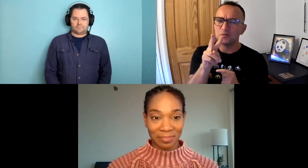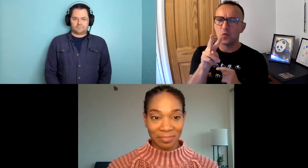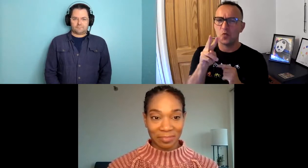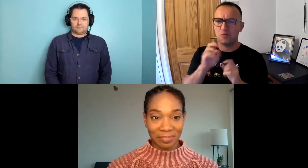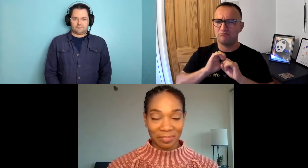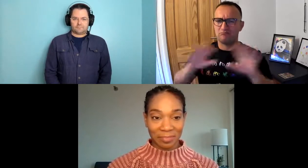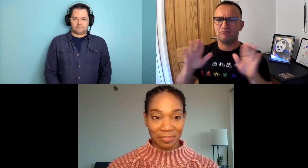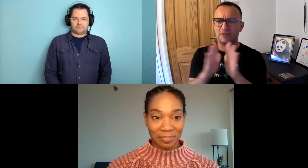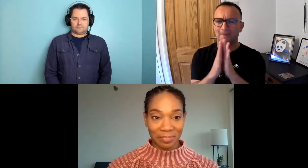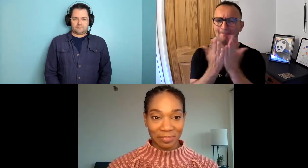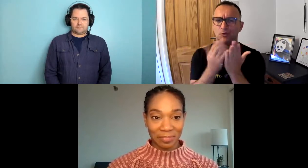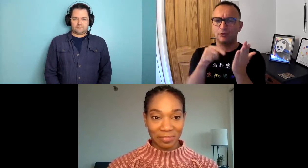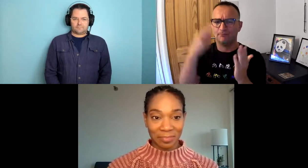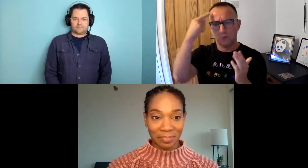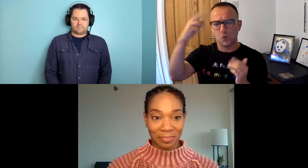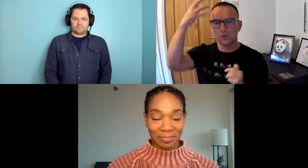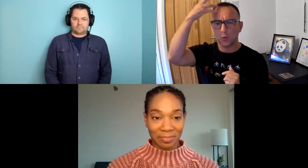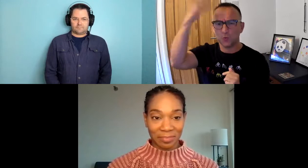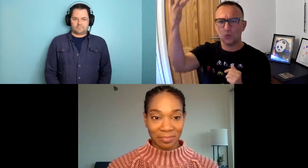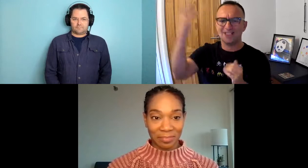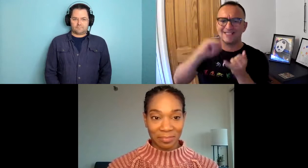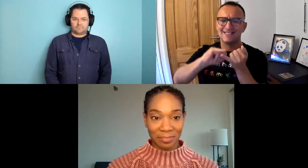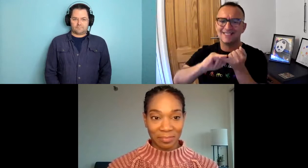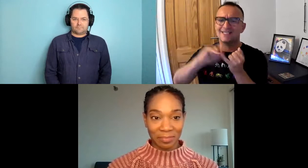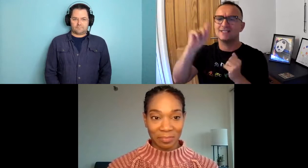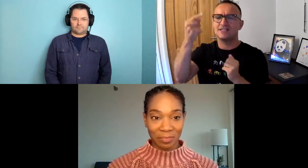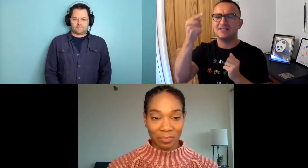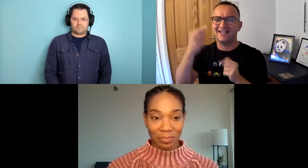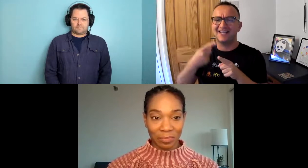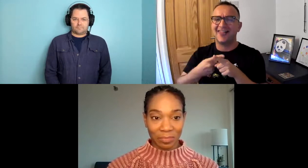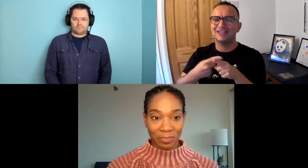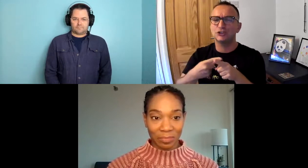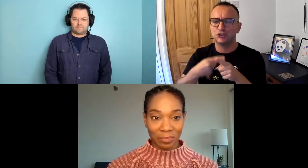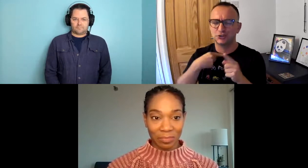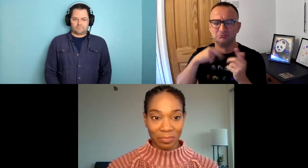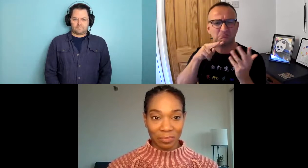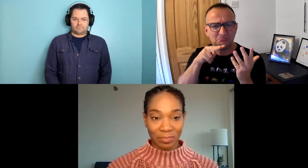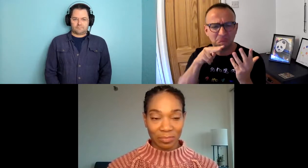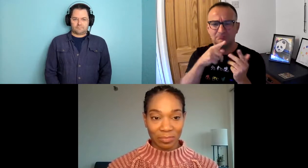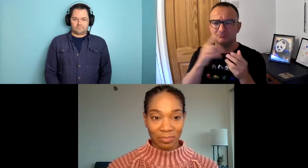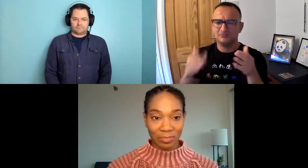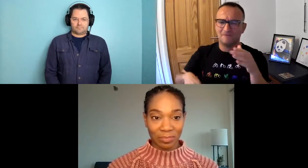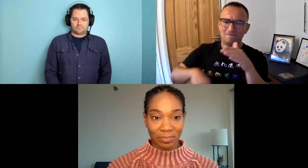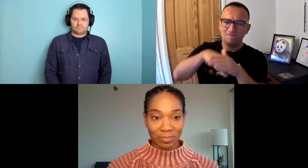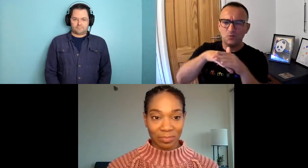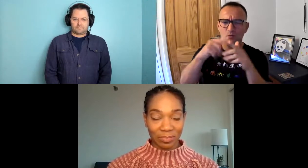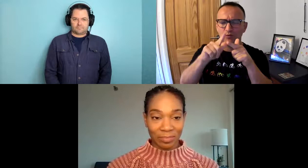Its full of lots of different jargon to do with_the LGBTIQA+ community it has lots of vocabulary and